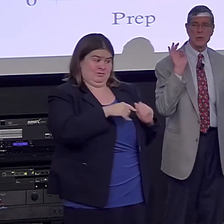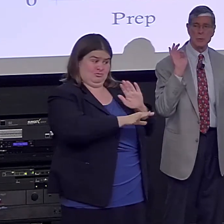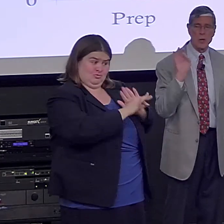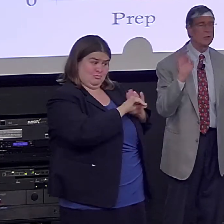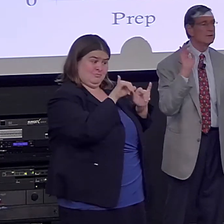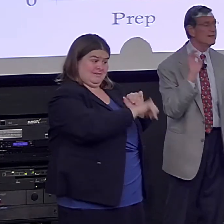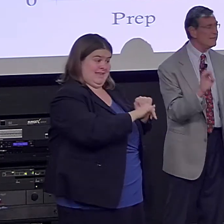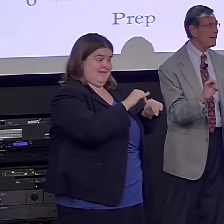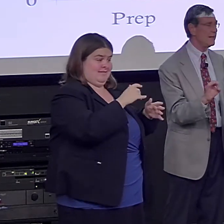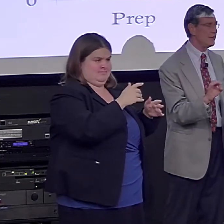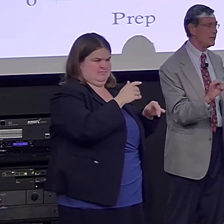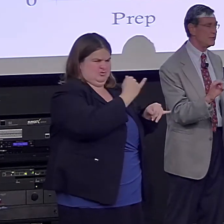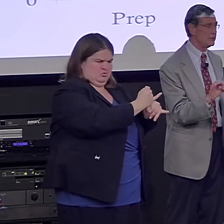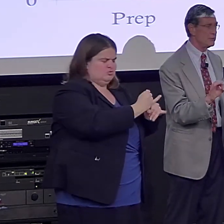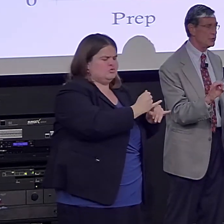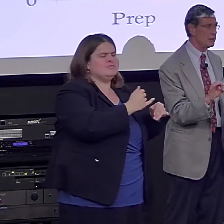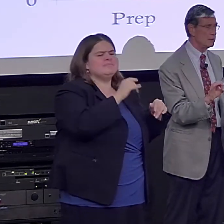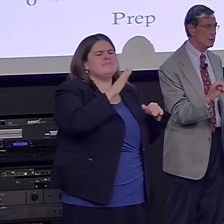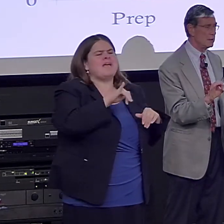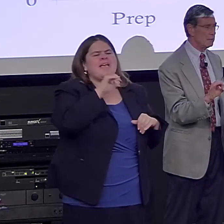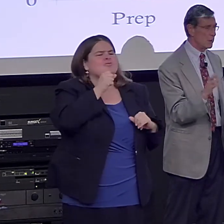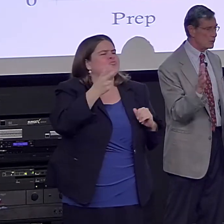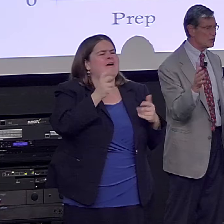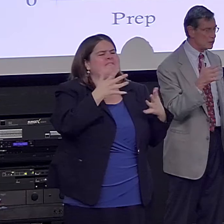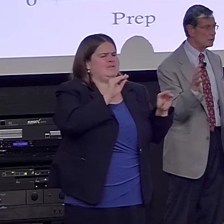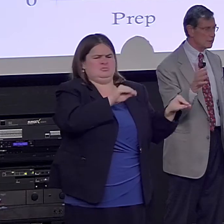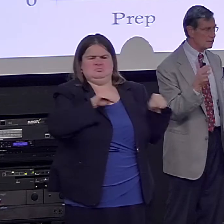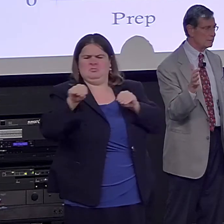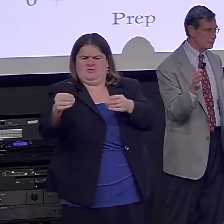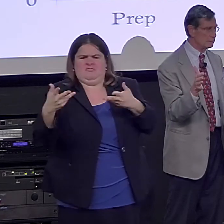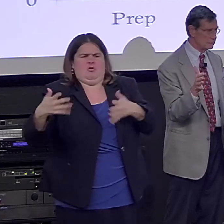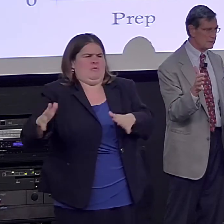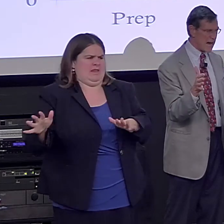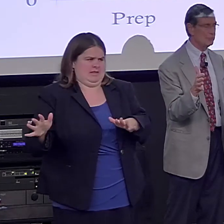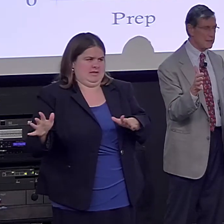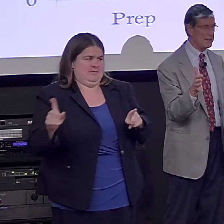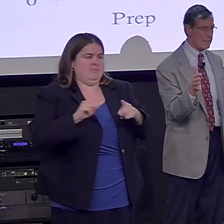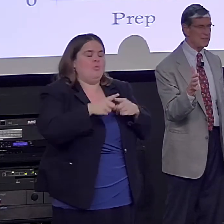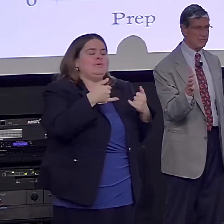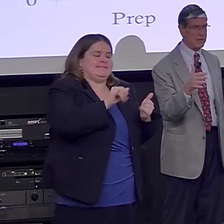are no longer living in the institution. But we're still counting them as if they do